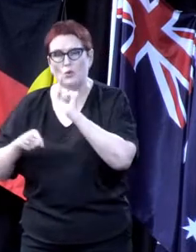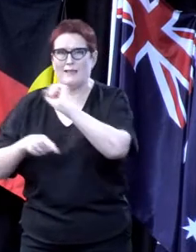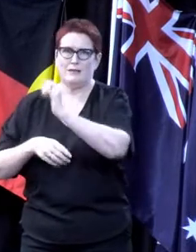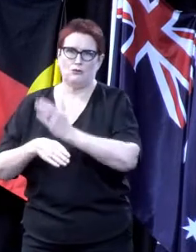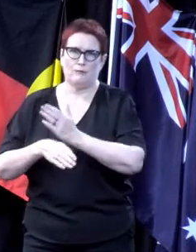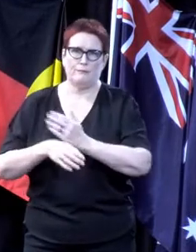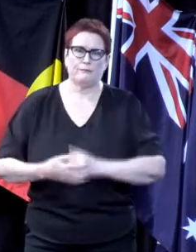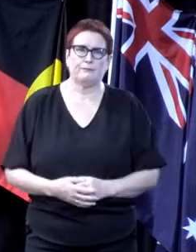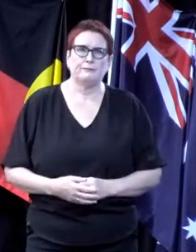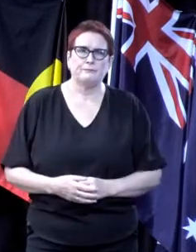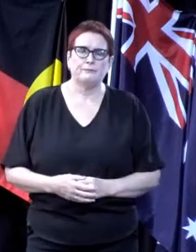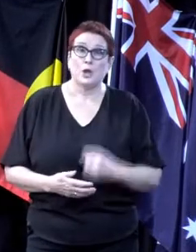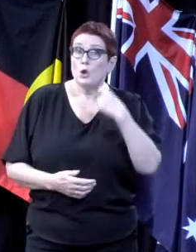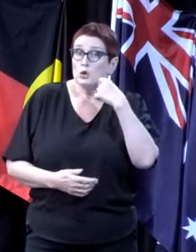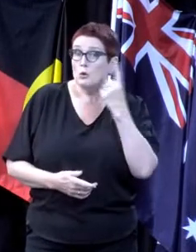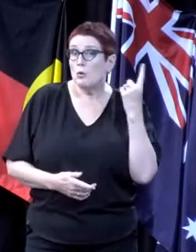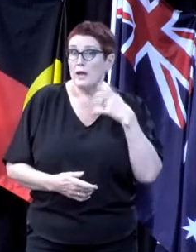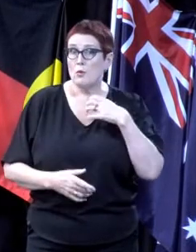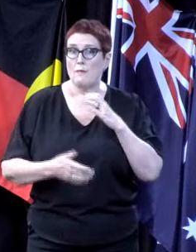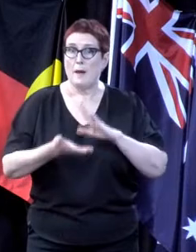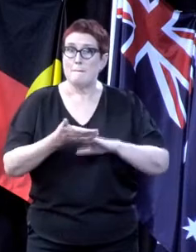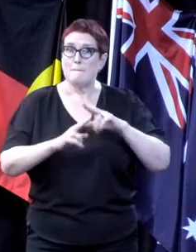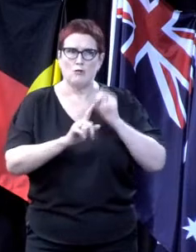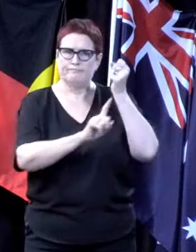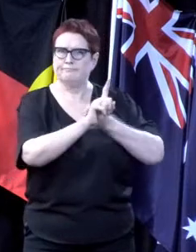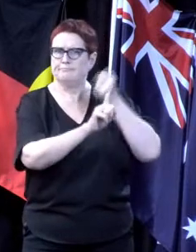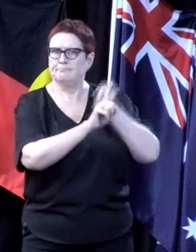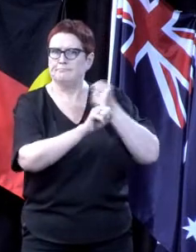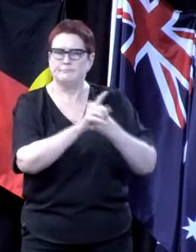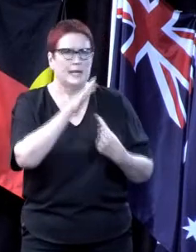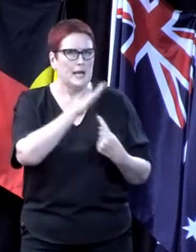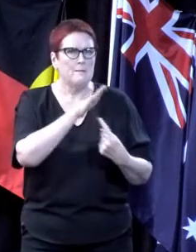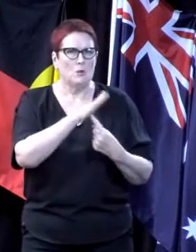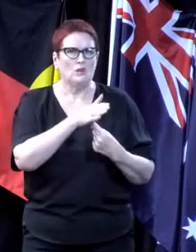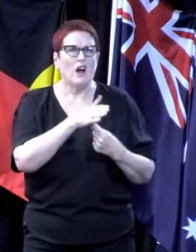Ms. Dunstone will also speak of the importance of parent advocacy, and I've already touched upon that.